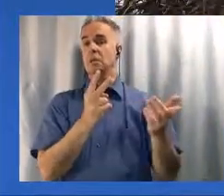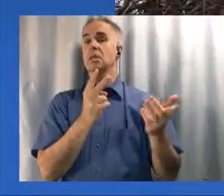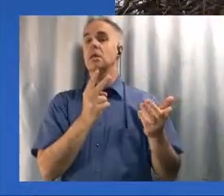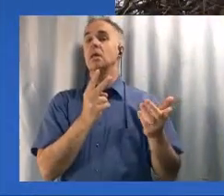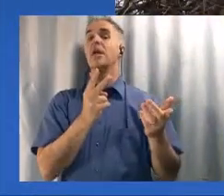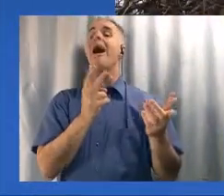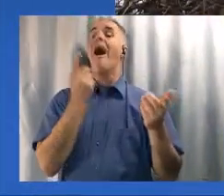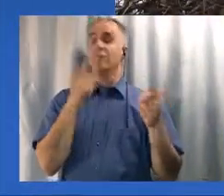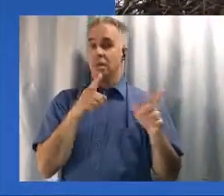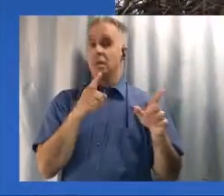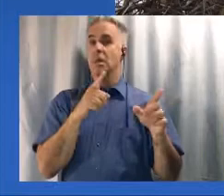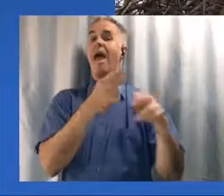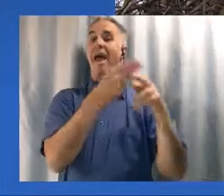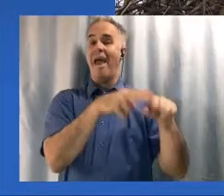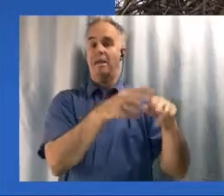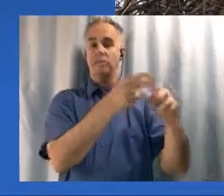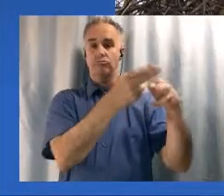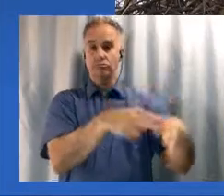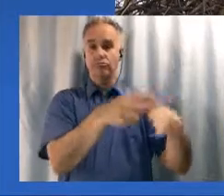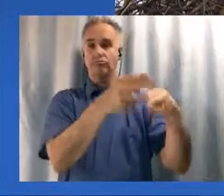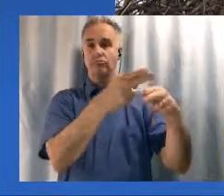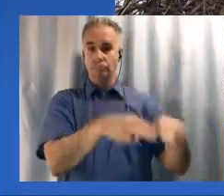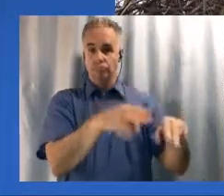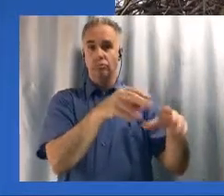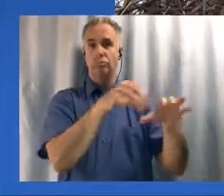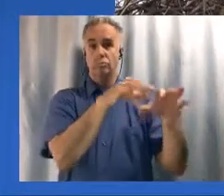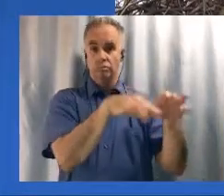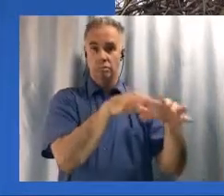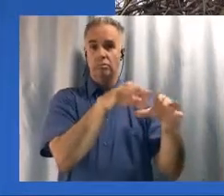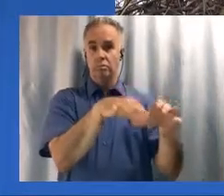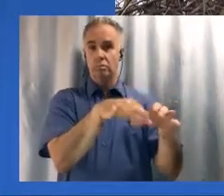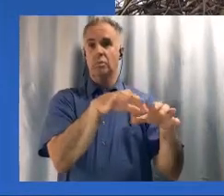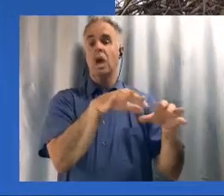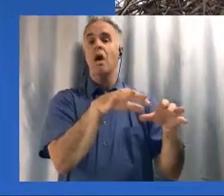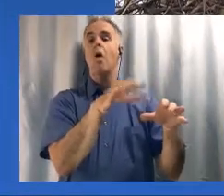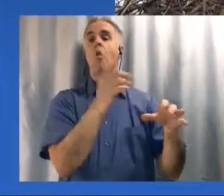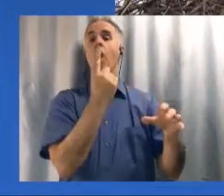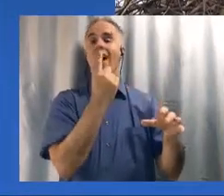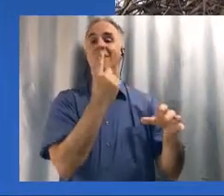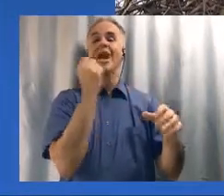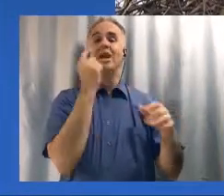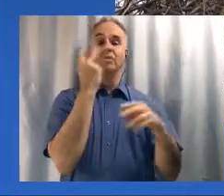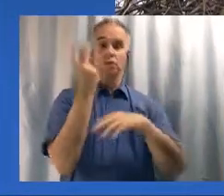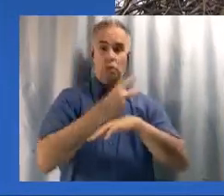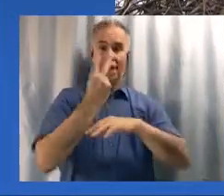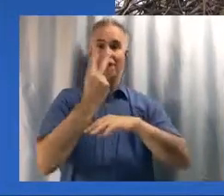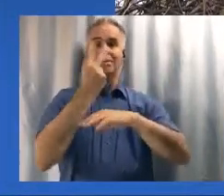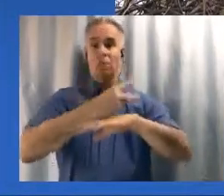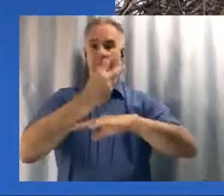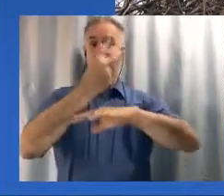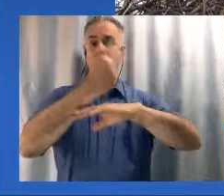In about two weeks the female begins laying her eggs. She lays one egg at a time every two days.